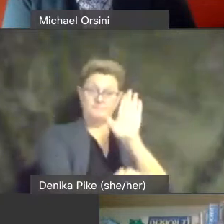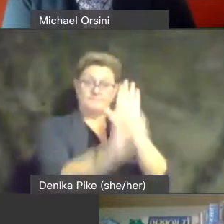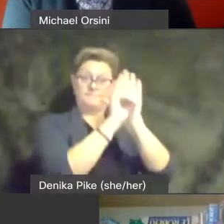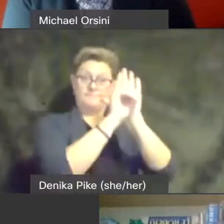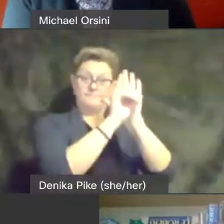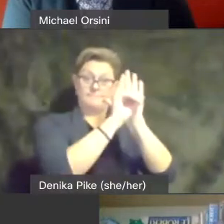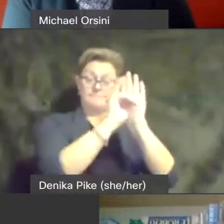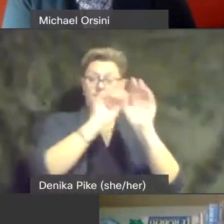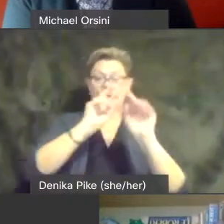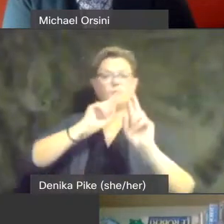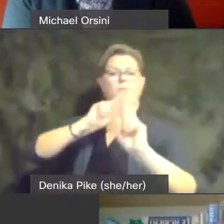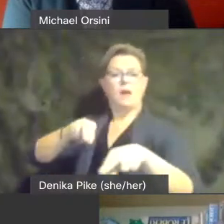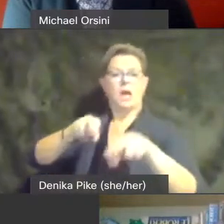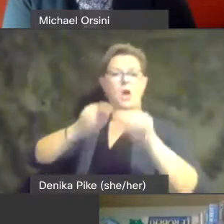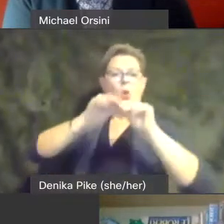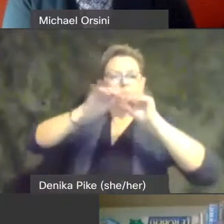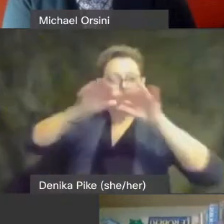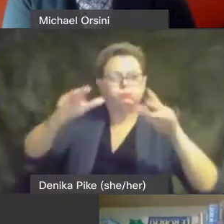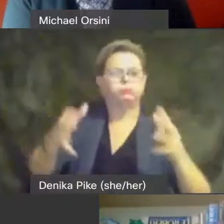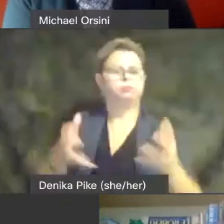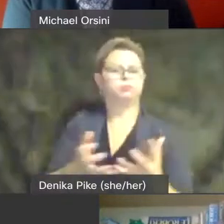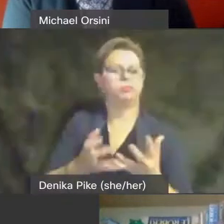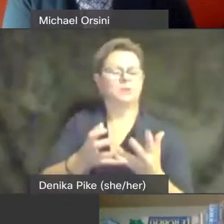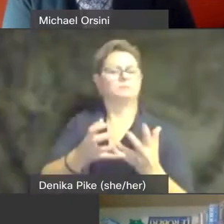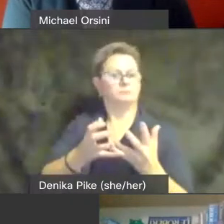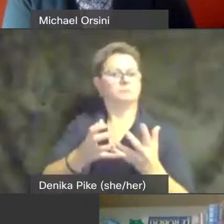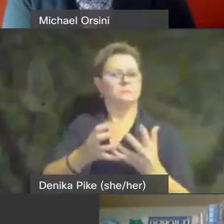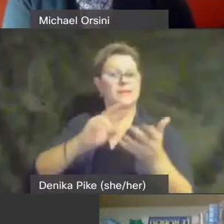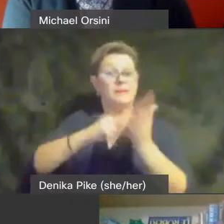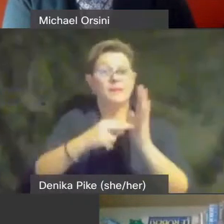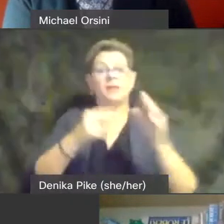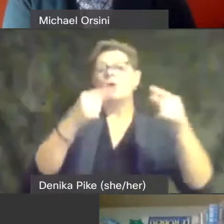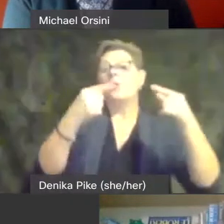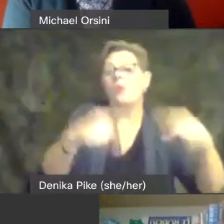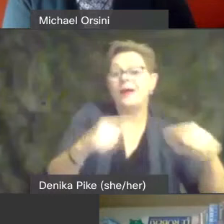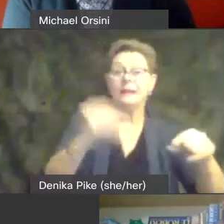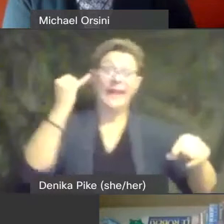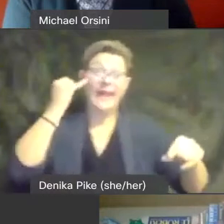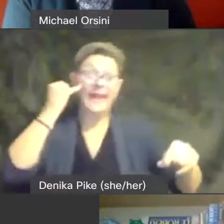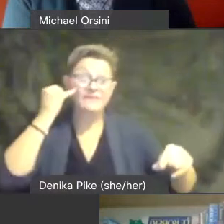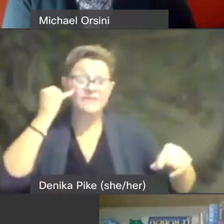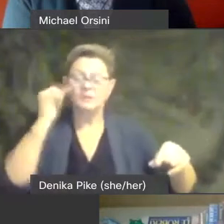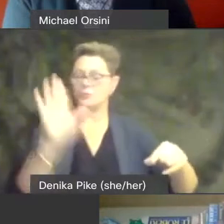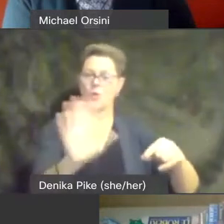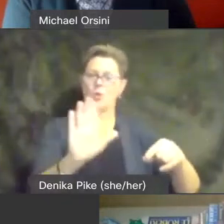This is predicated on the idea of when not if: so there's always an assumption that this is going to happen.